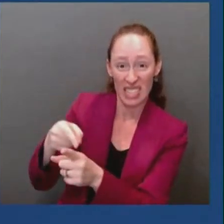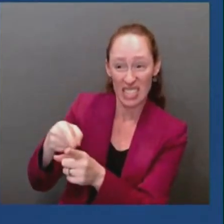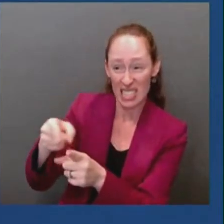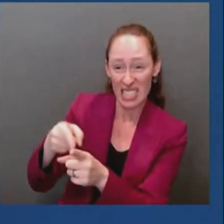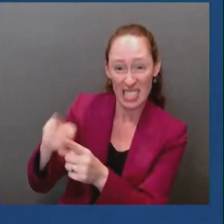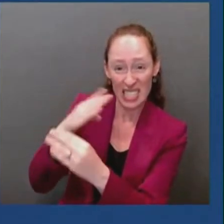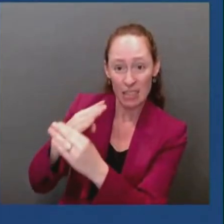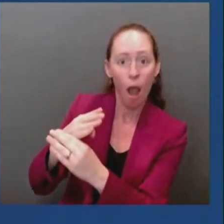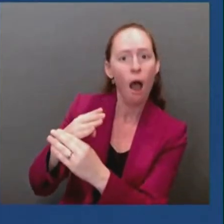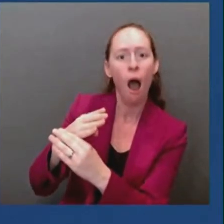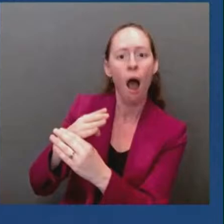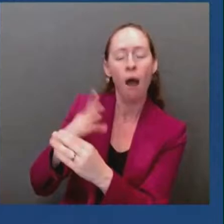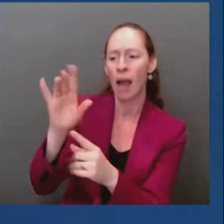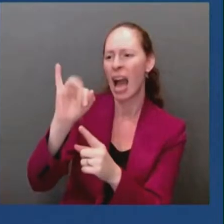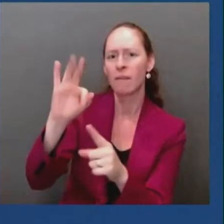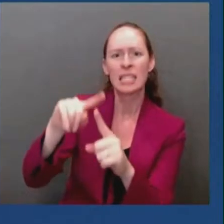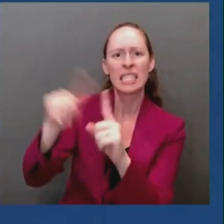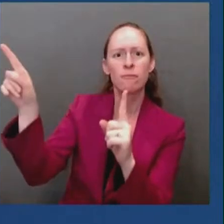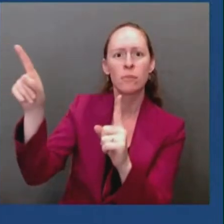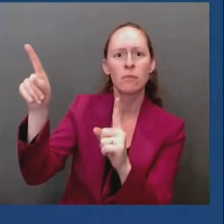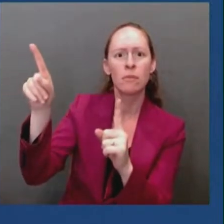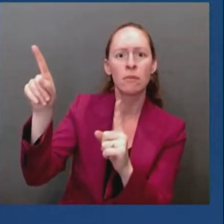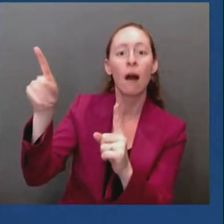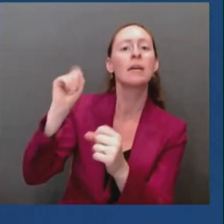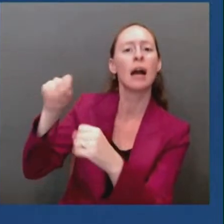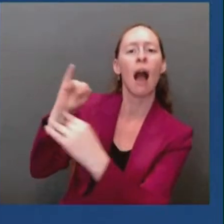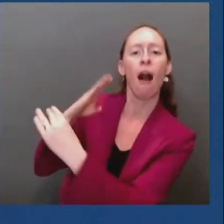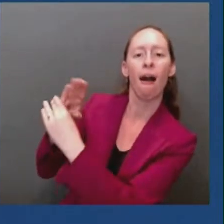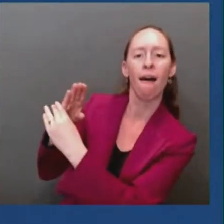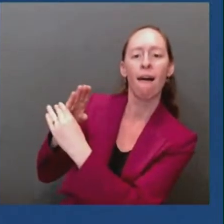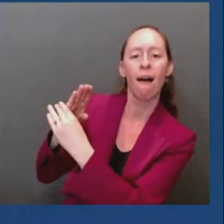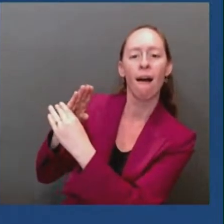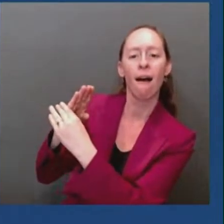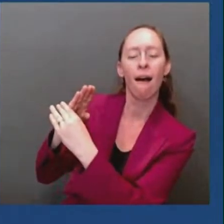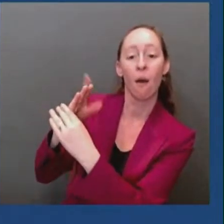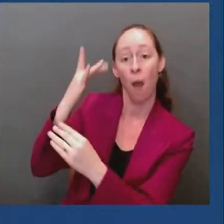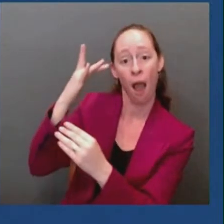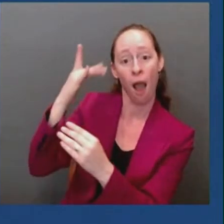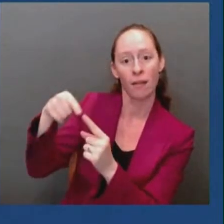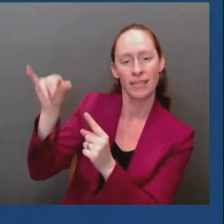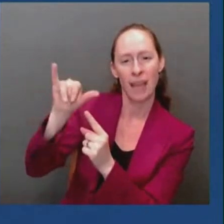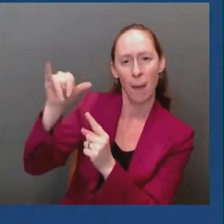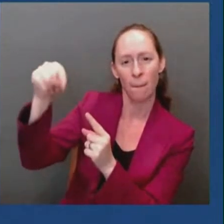BREATH OF PROTECTION THAT WE